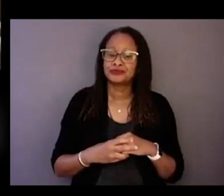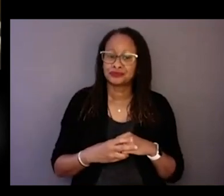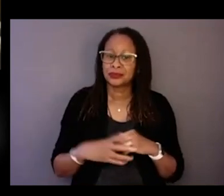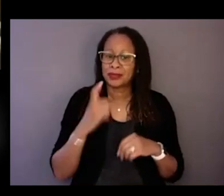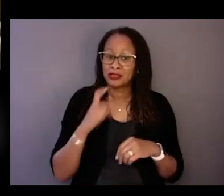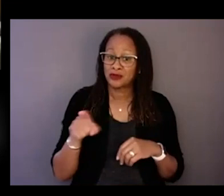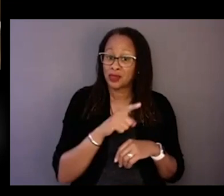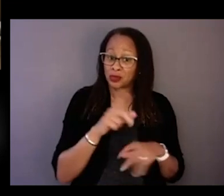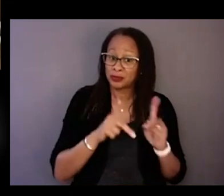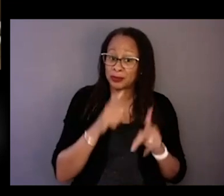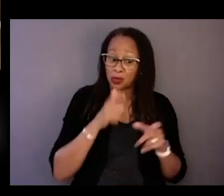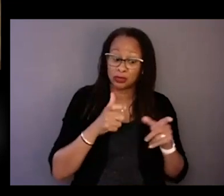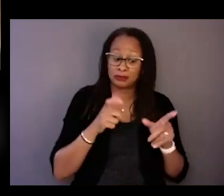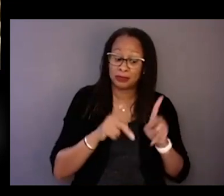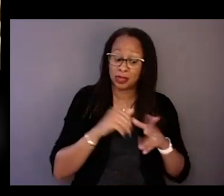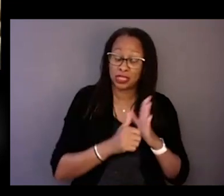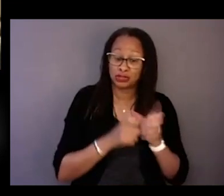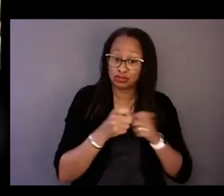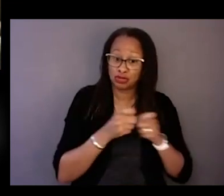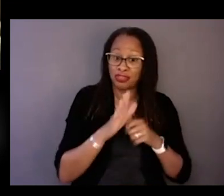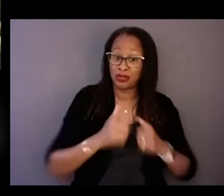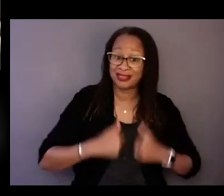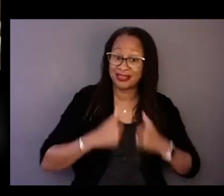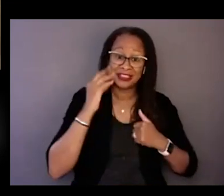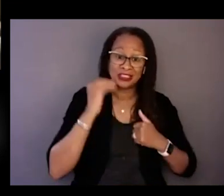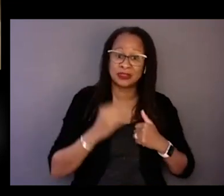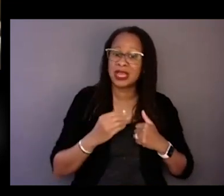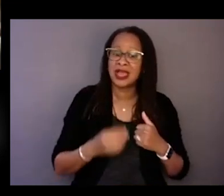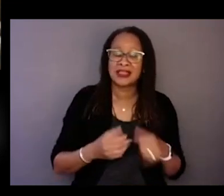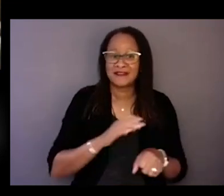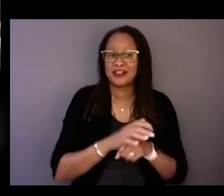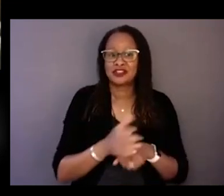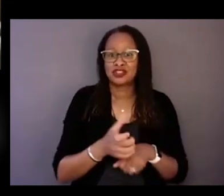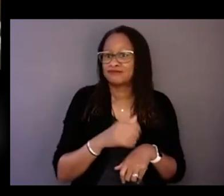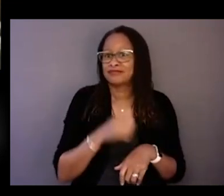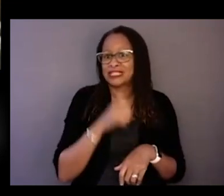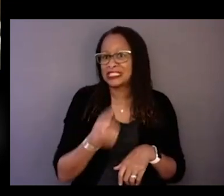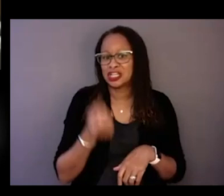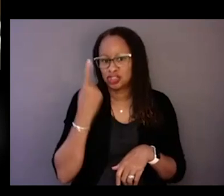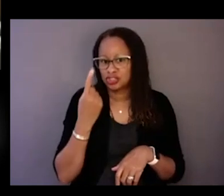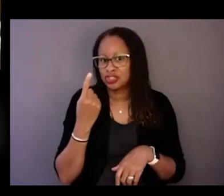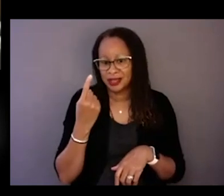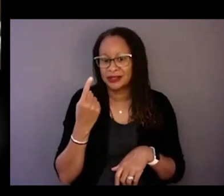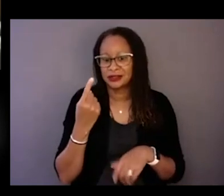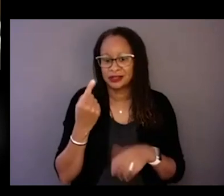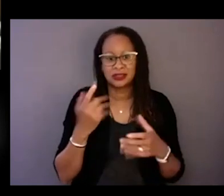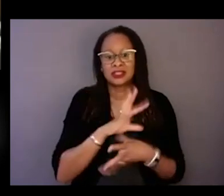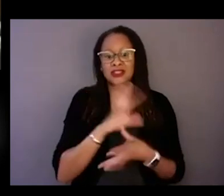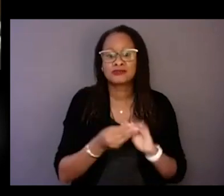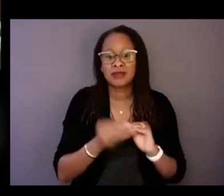they failed to fully understand the totality, I would say, arguably they failed to fully understand the totality of Britney's experience